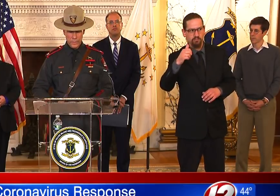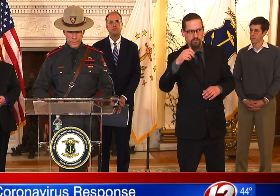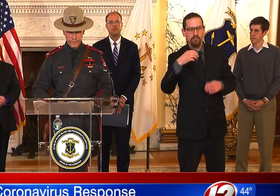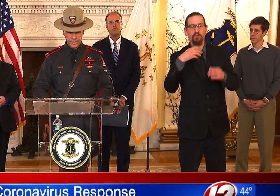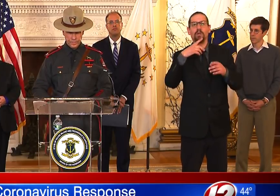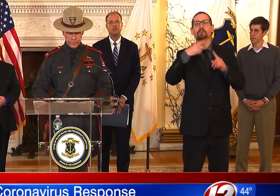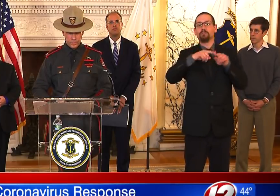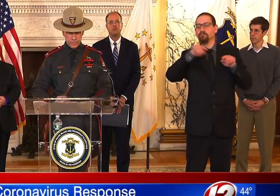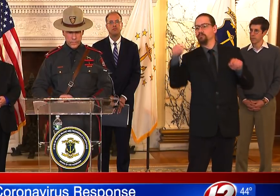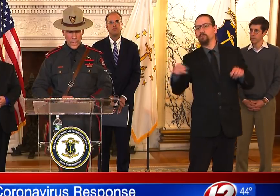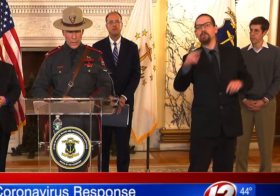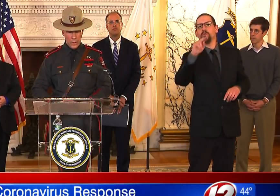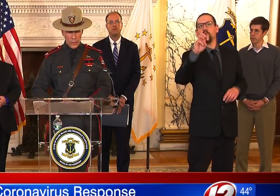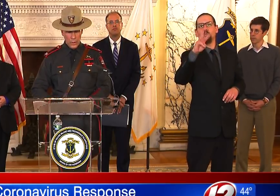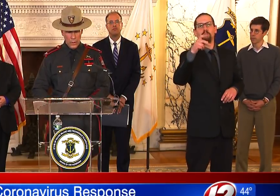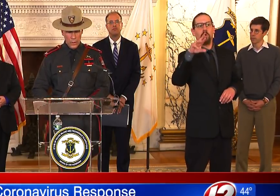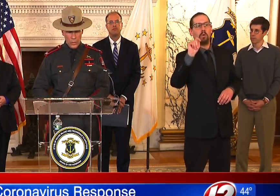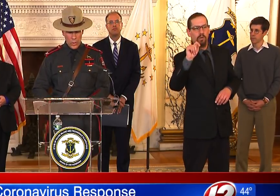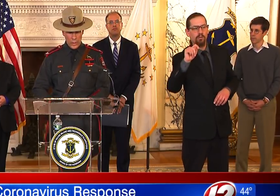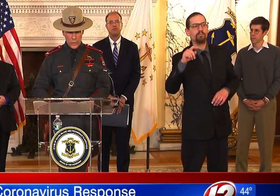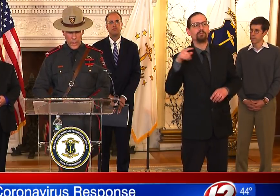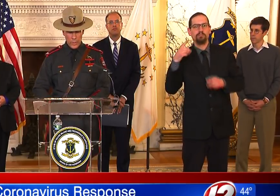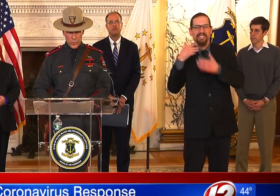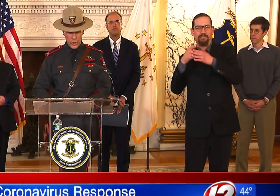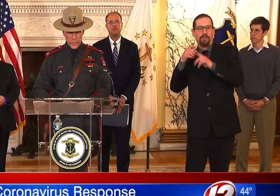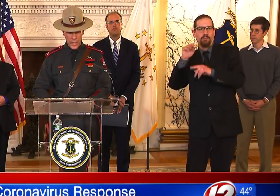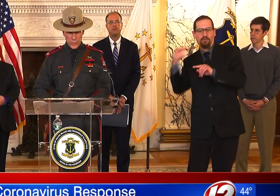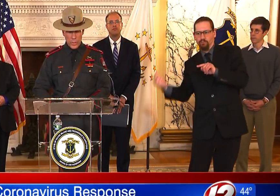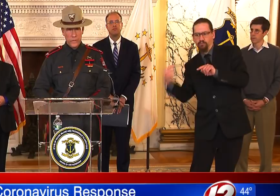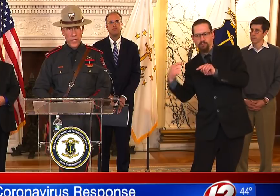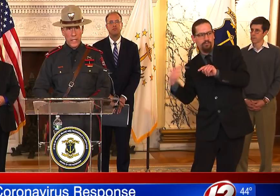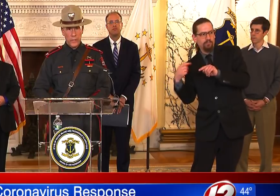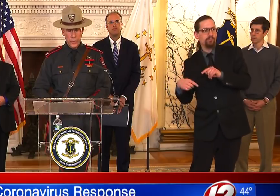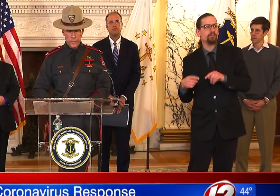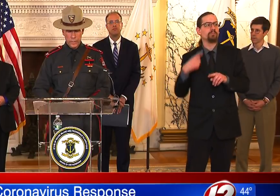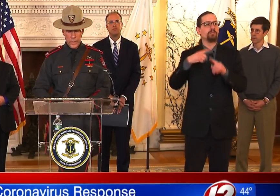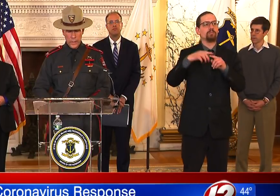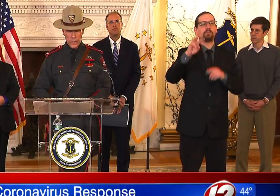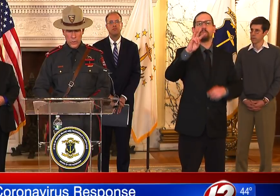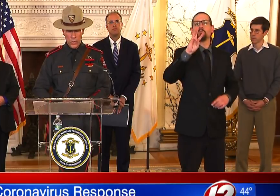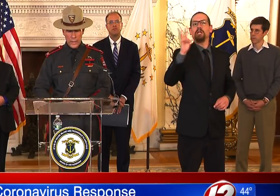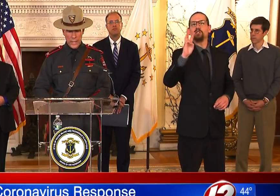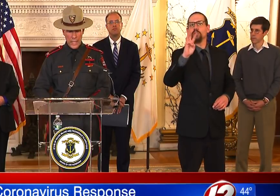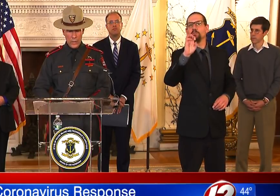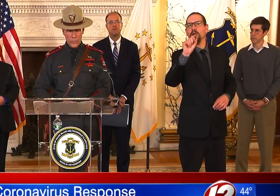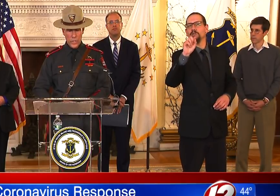EAST TO THE NEWPORT BRIDGE, AND ROAD ONE AND 78 IN WESTERLEIGH.